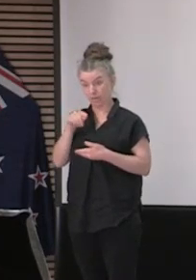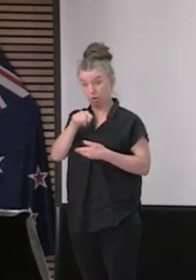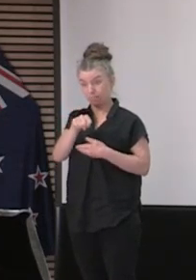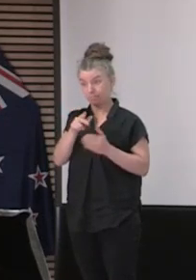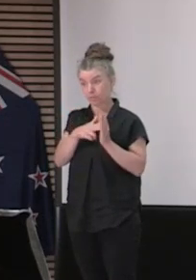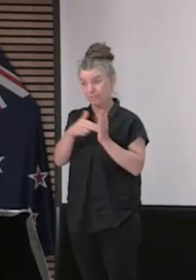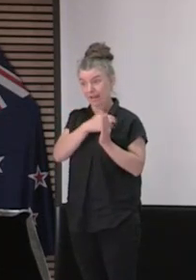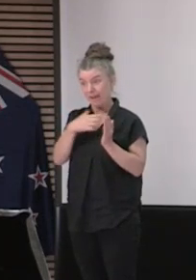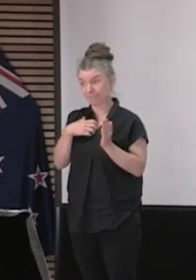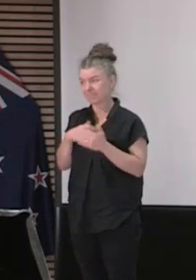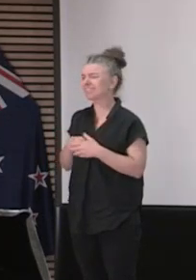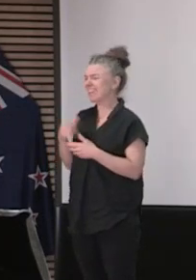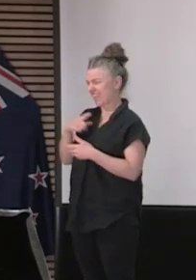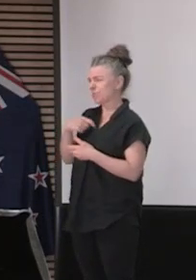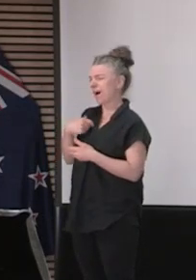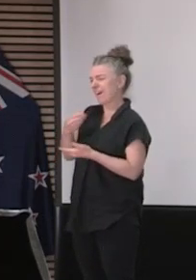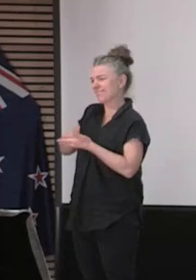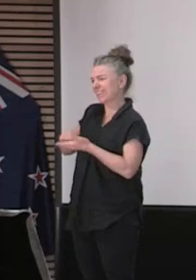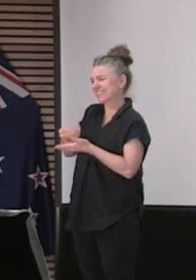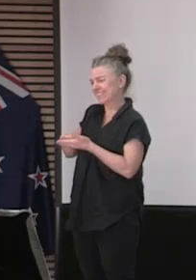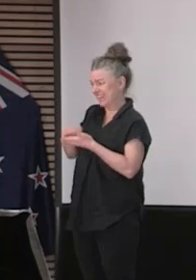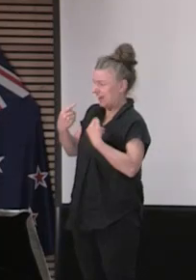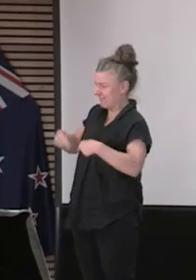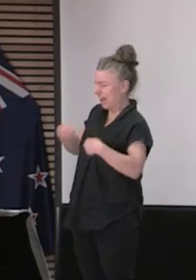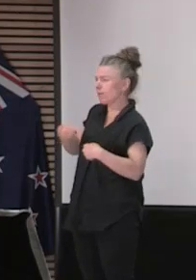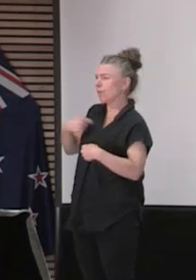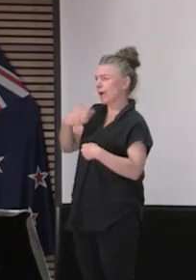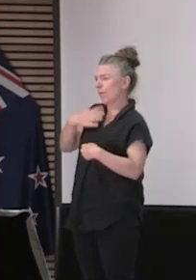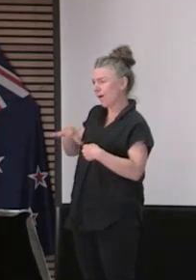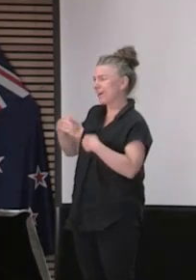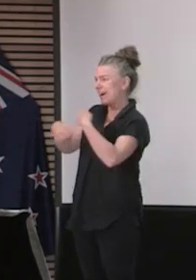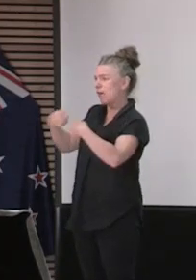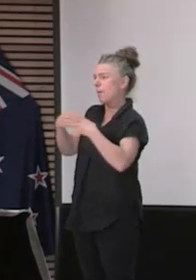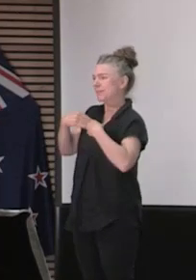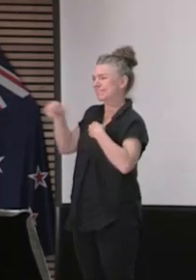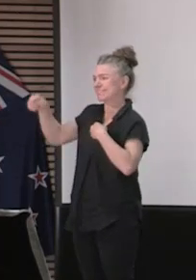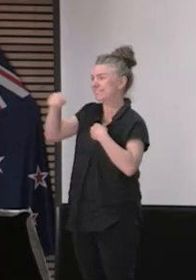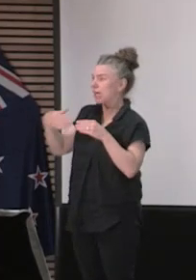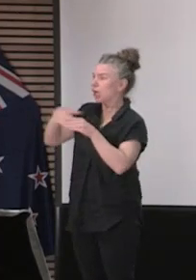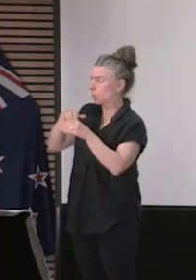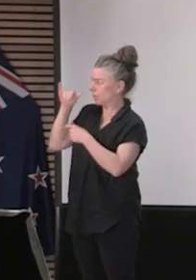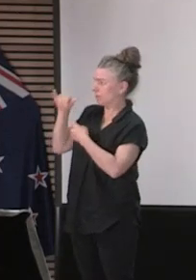we needto keep the links going, regardless of the fact thatwe're in alert level 4.